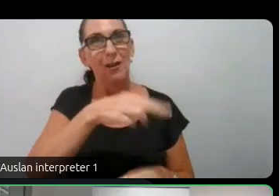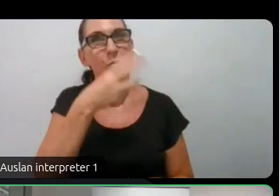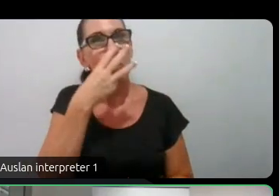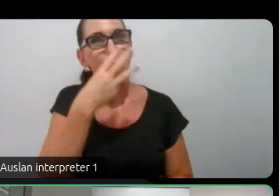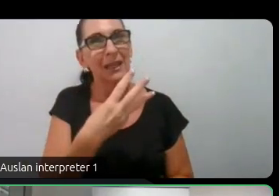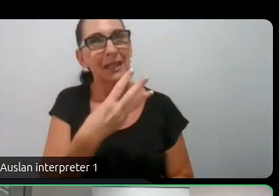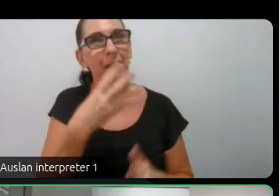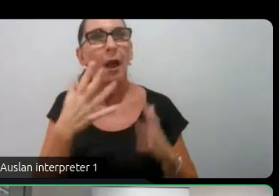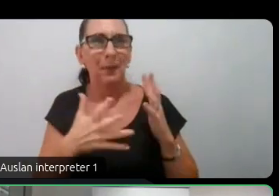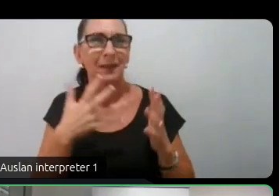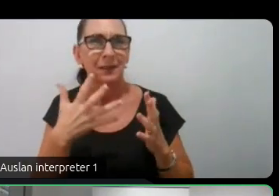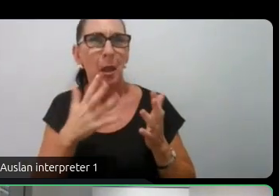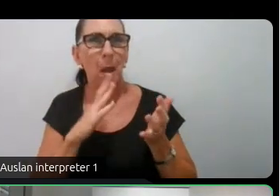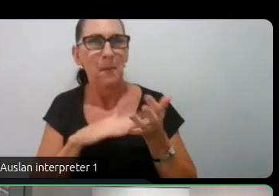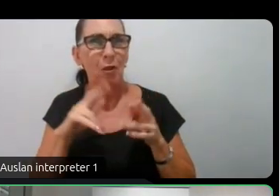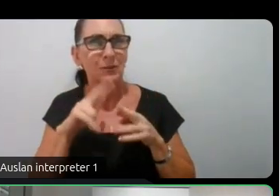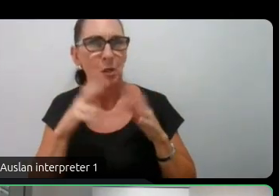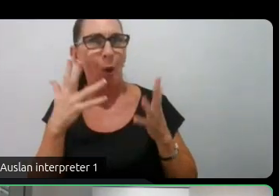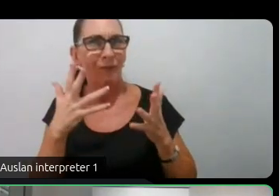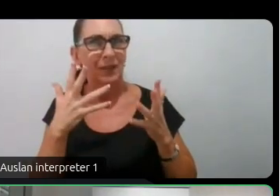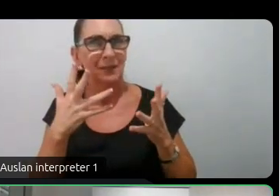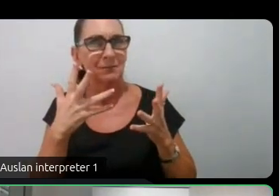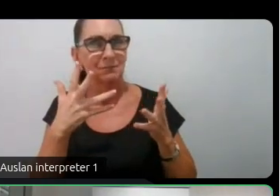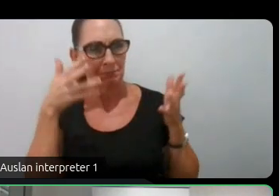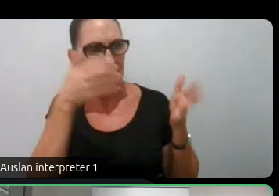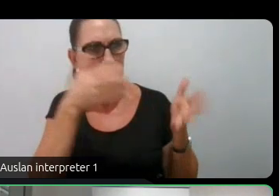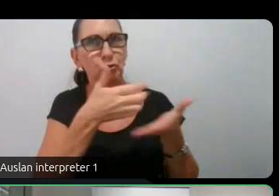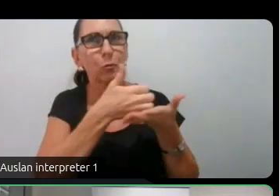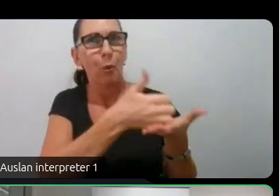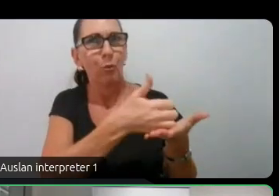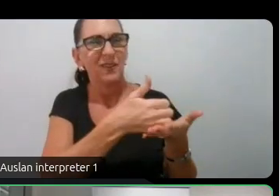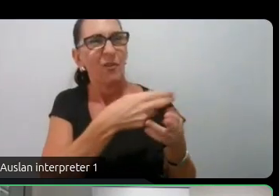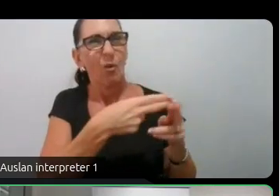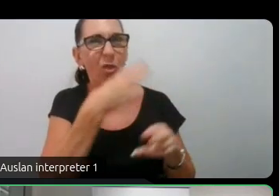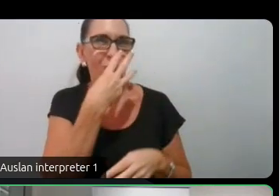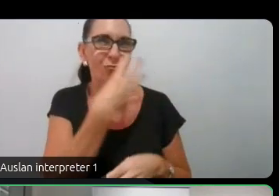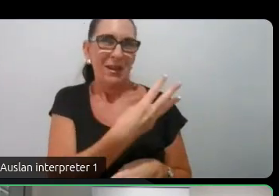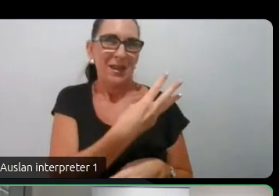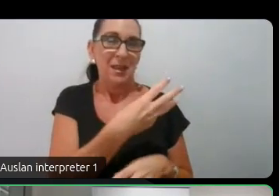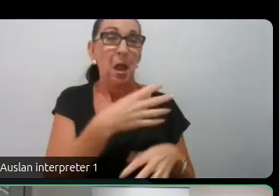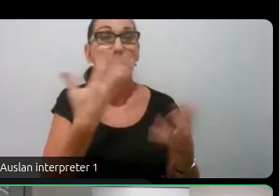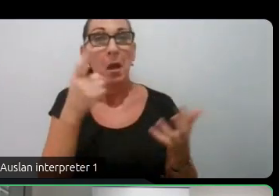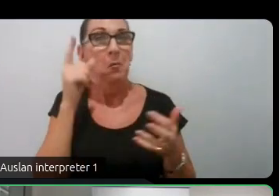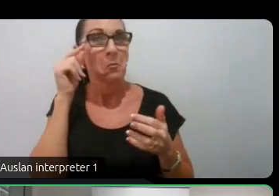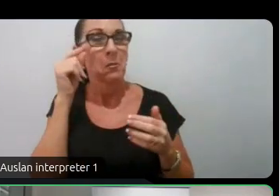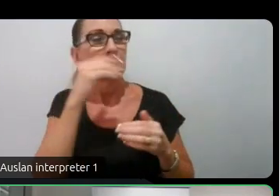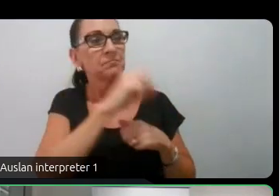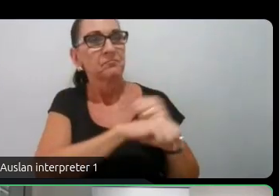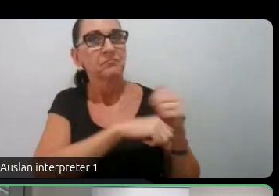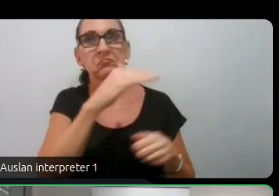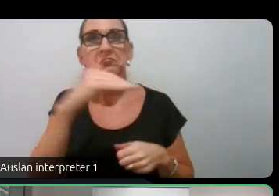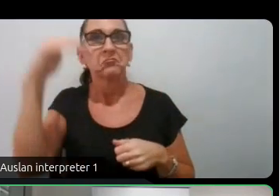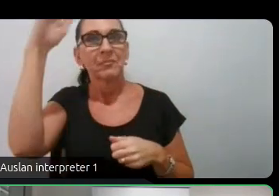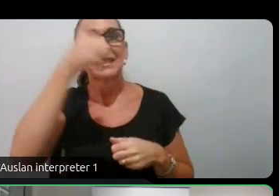parents be providing that support. Um you know but when they when your child is 16 um you wouldn't